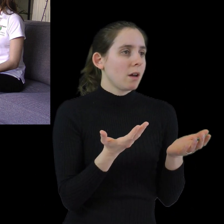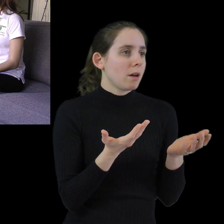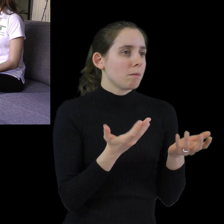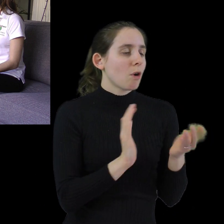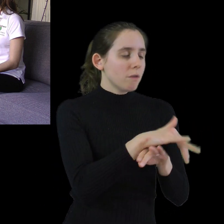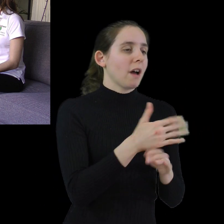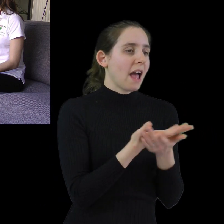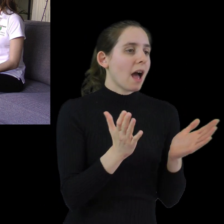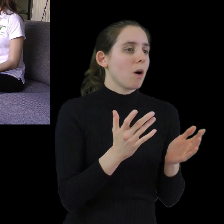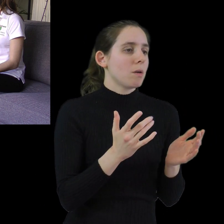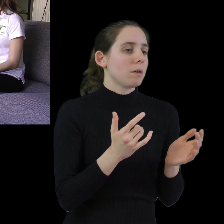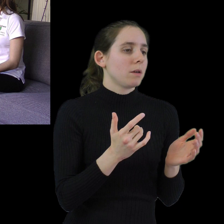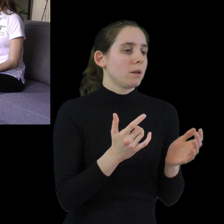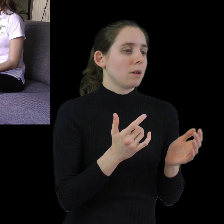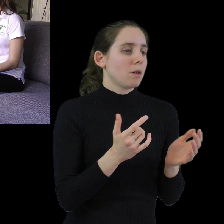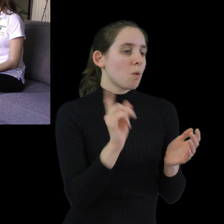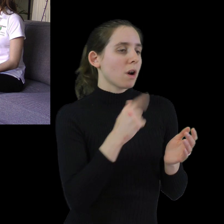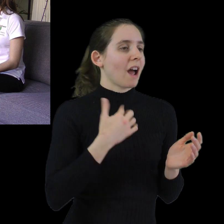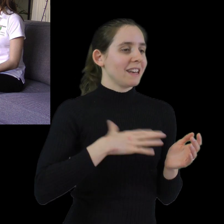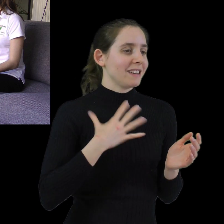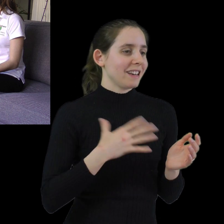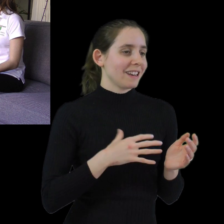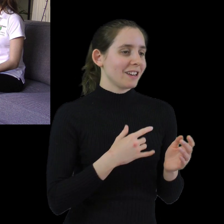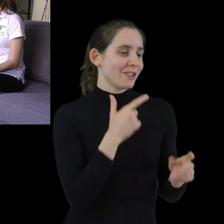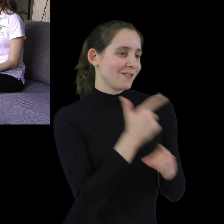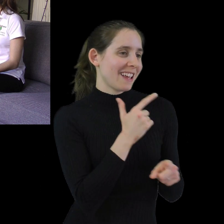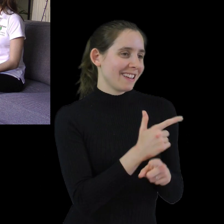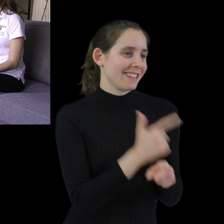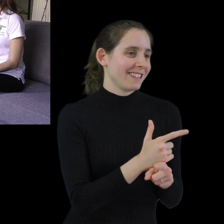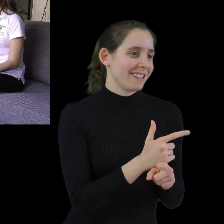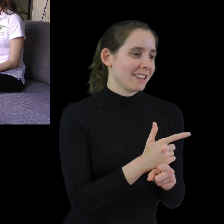how... what I needed to do as a speaker.